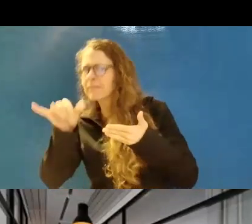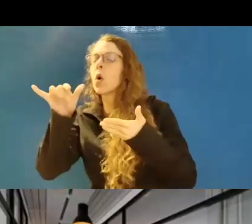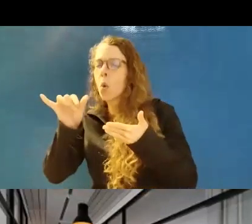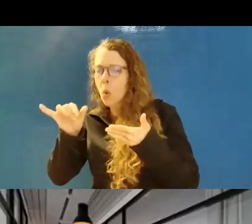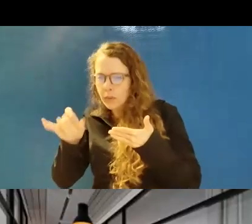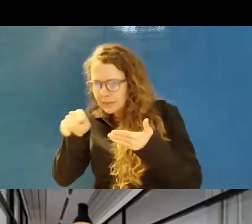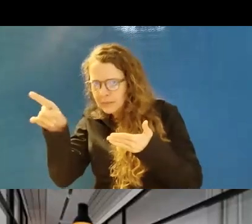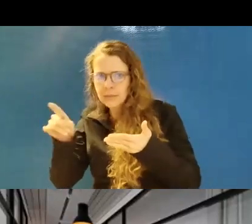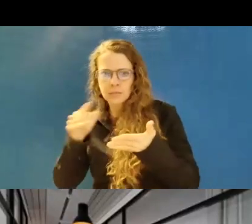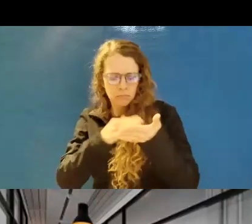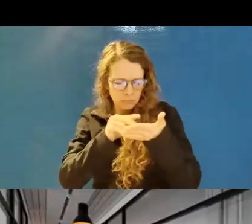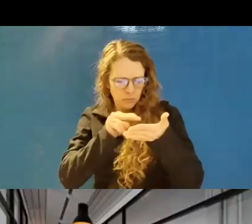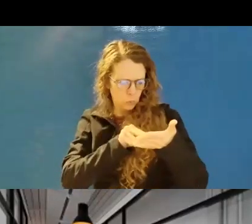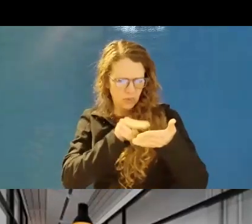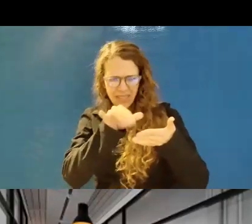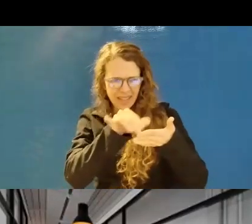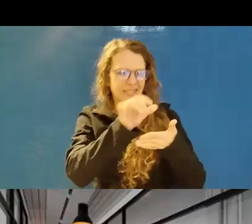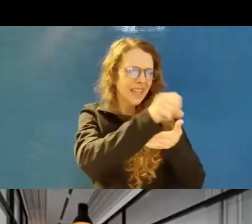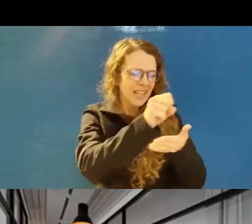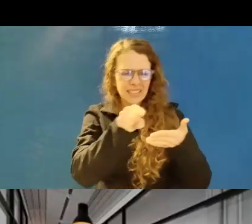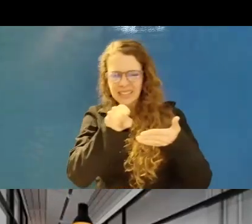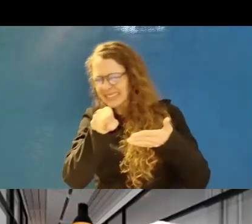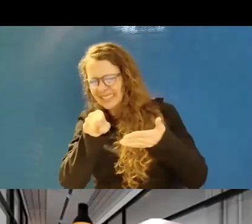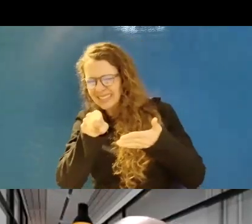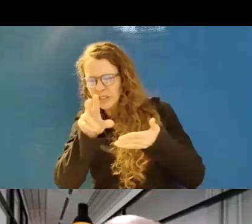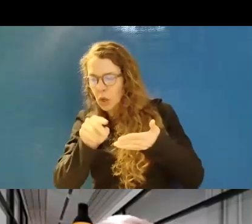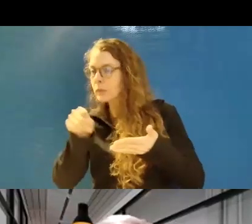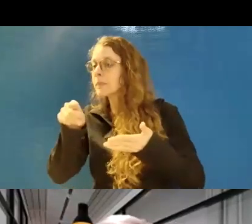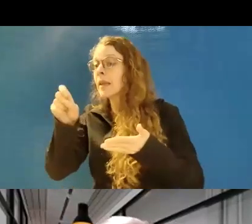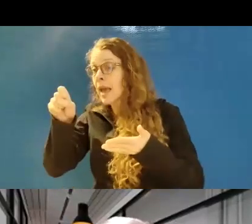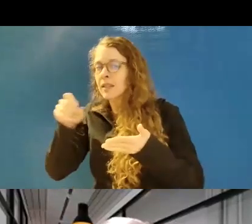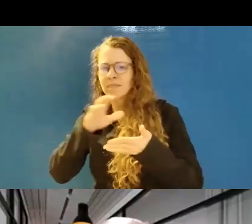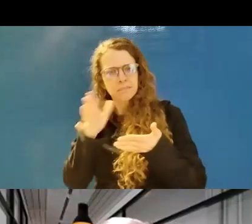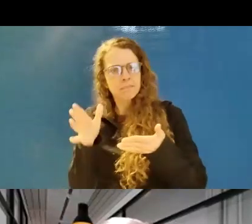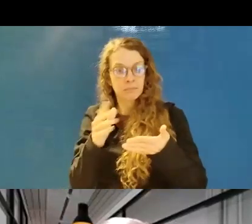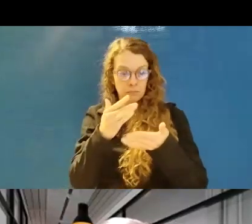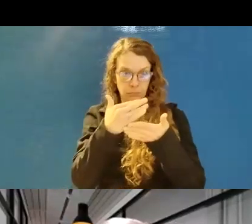Yes, this one does, this one doesn't. And so our goal is to have